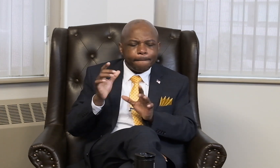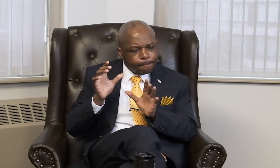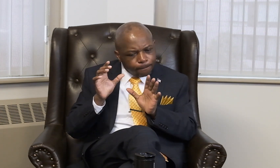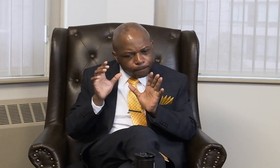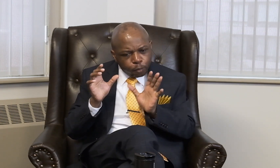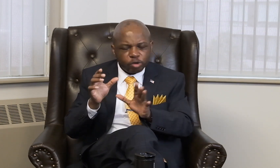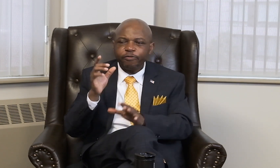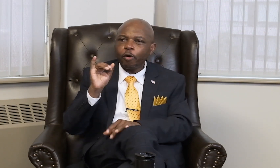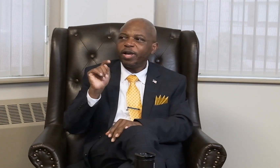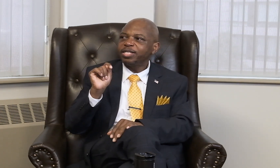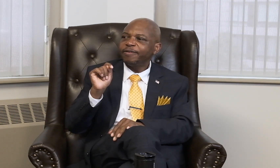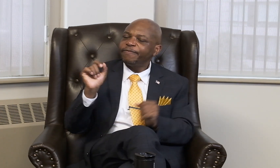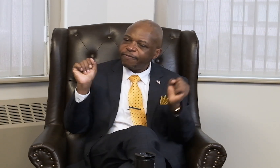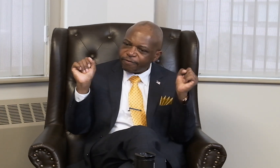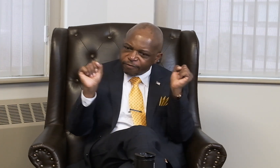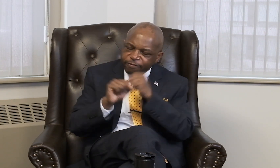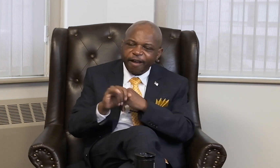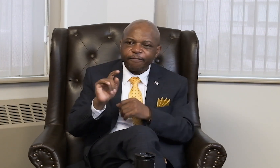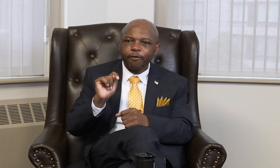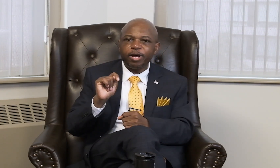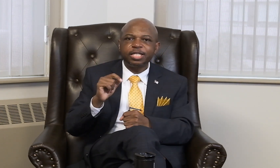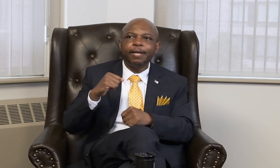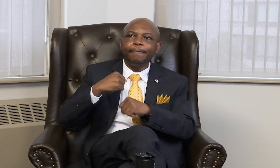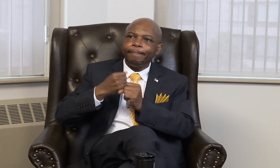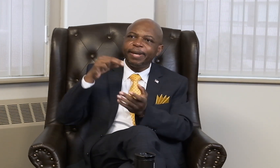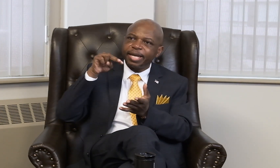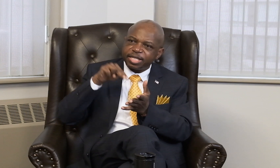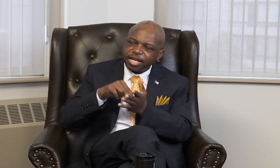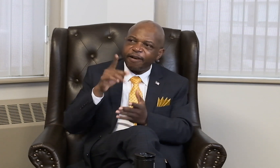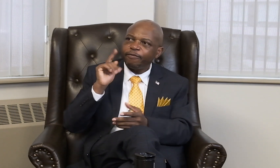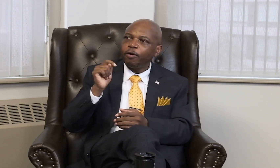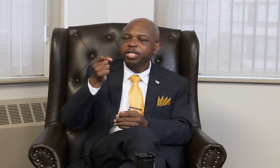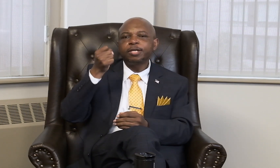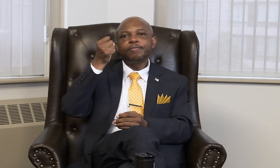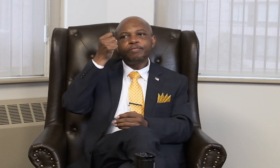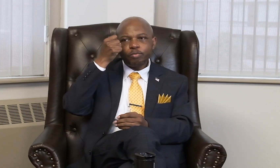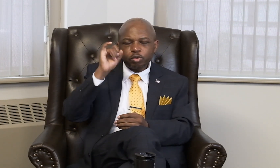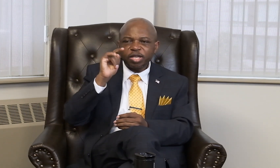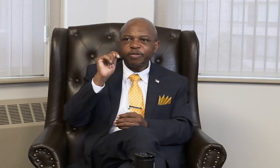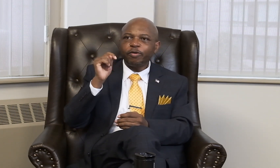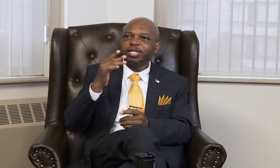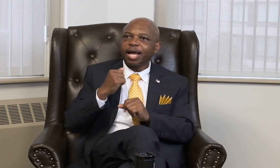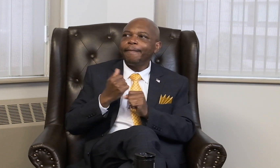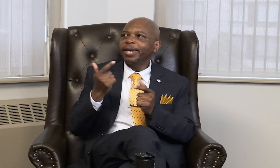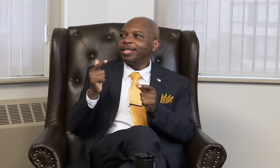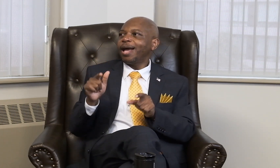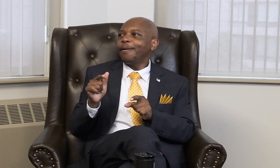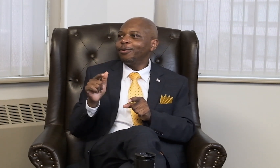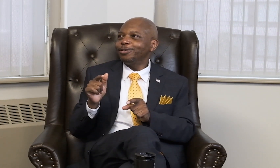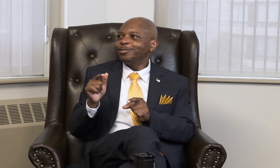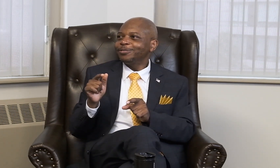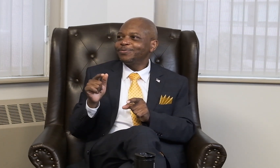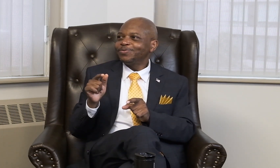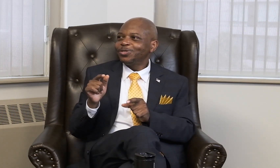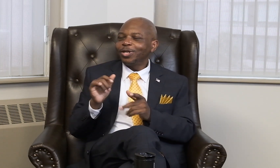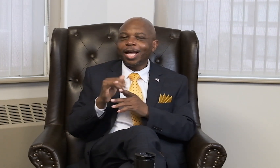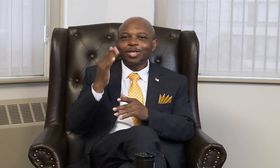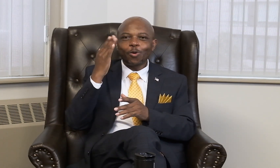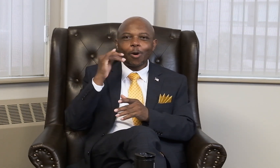we push for it, we fight for it, we protest for it, we standby it until we see it happen.